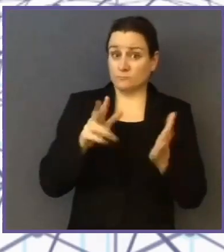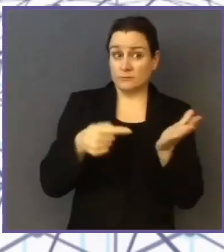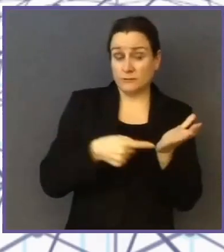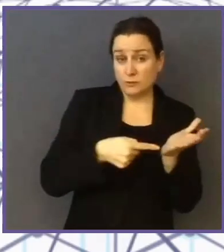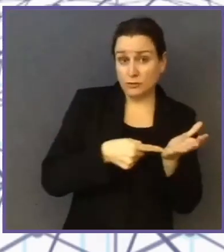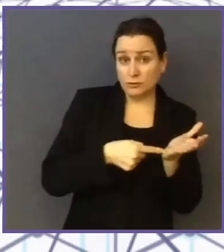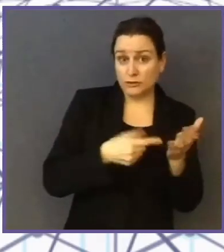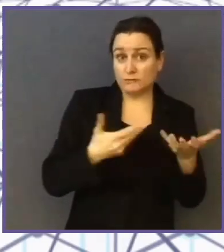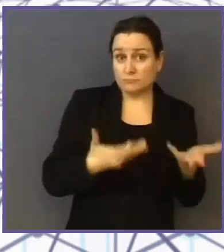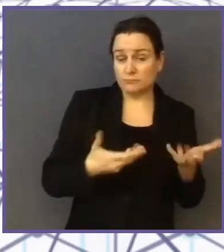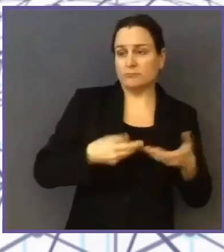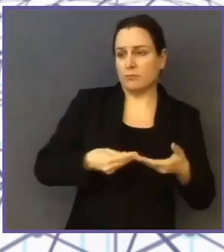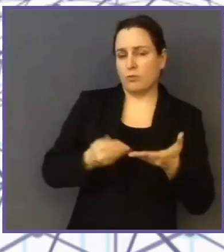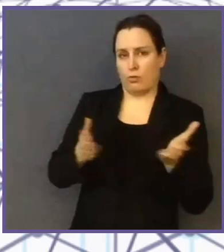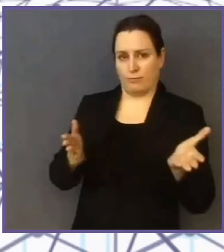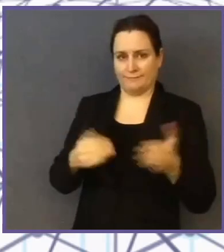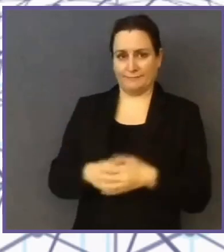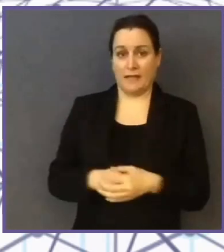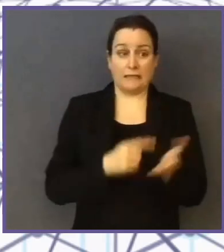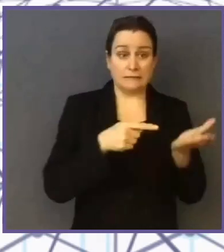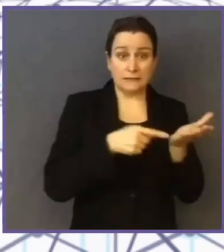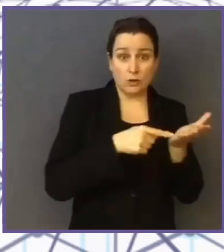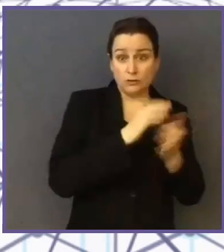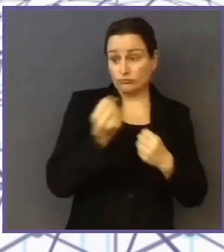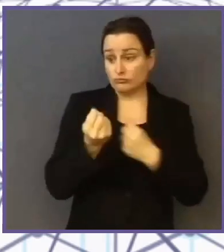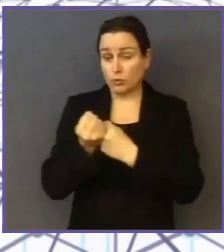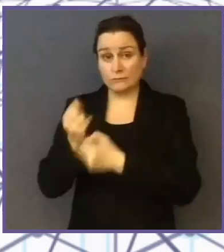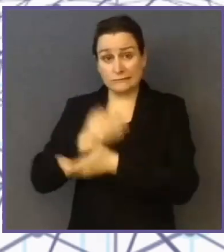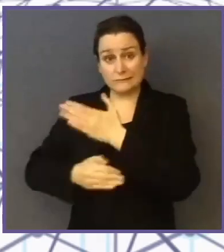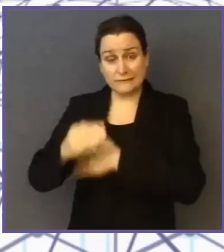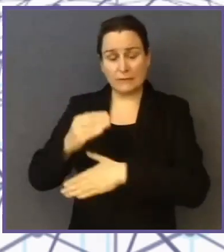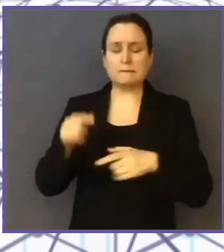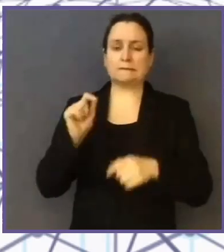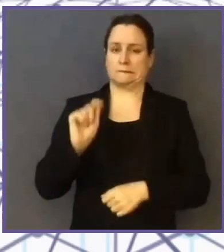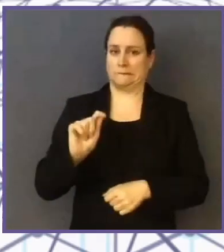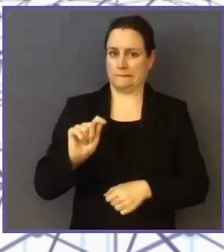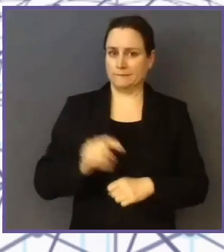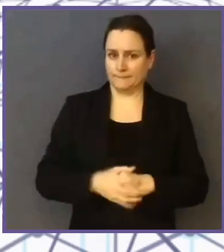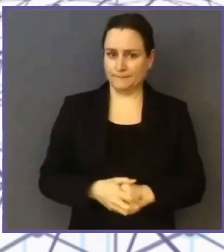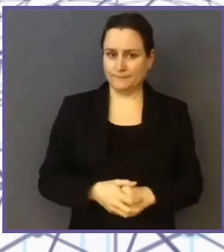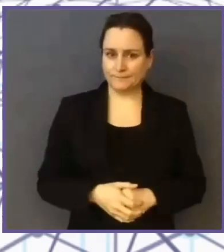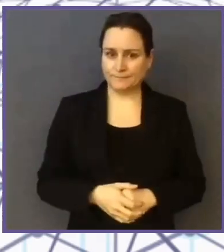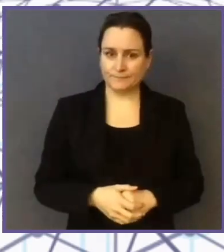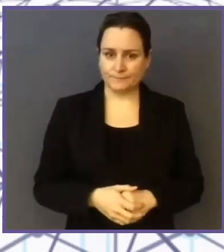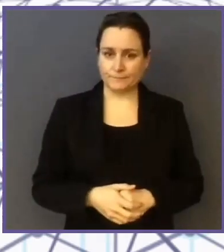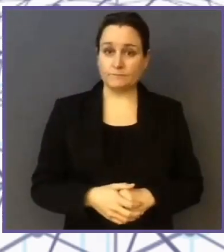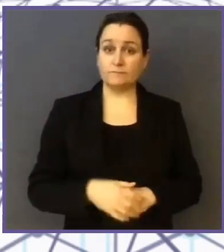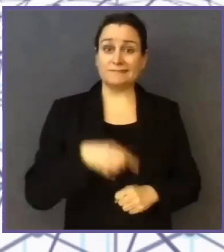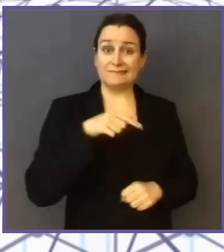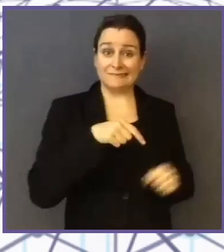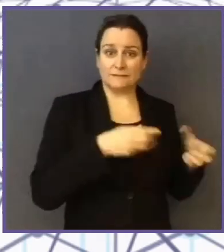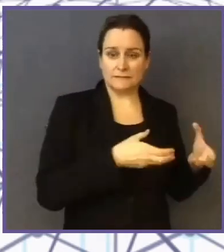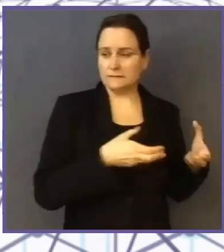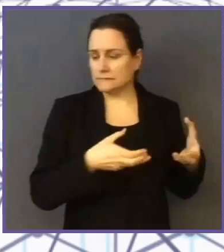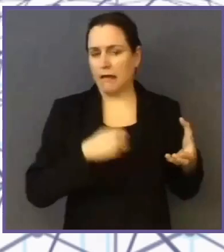technology provision systems in terms of reaching the masses, reaching the volumes around the